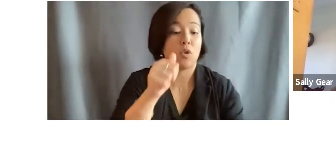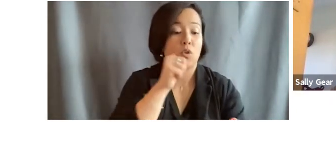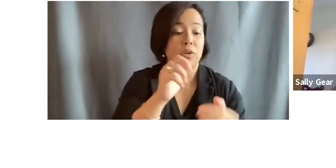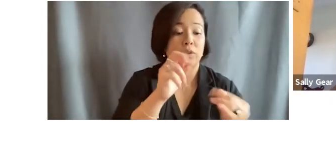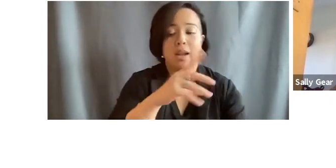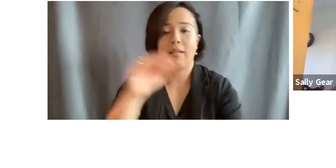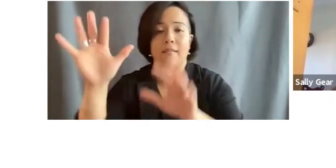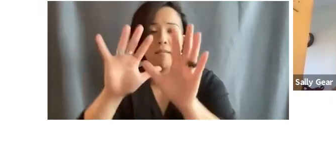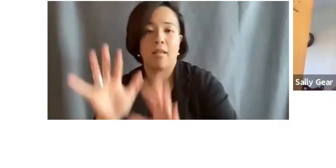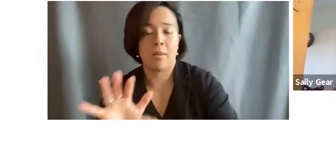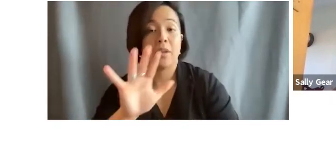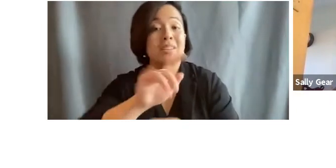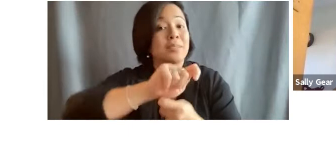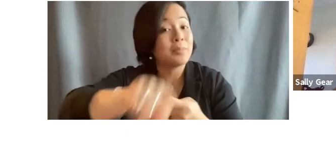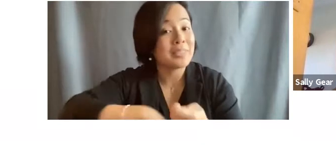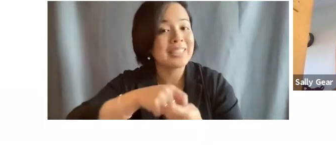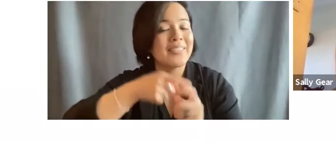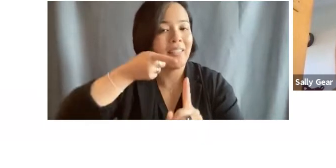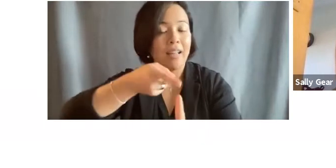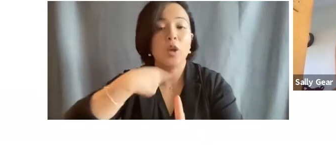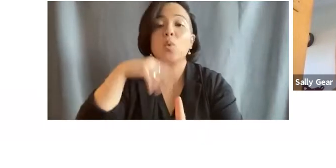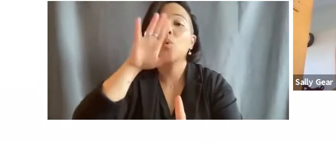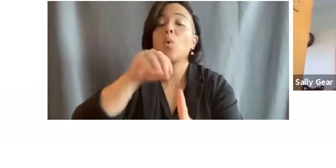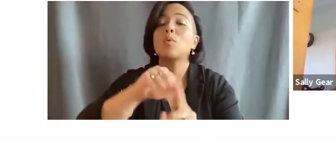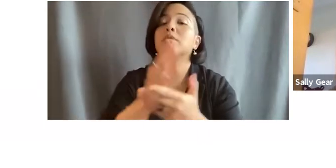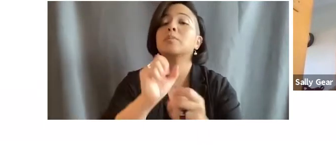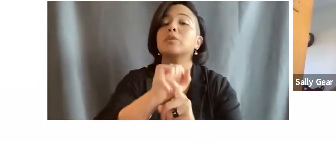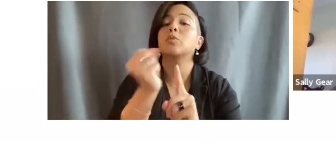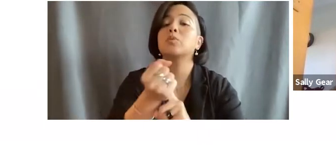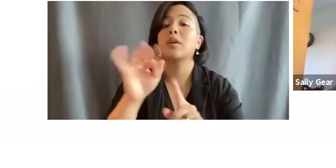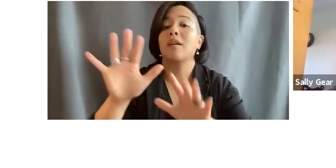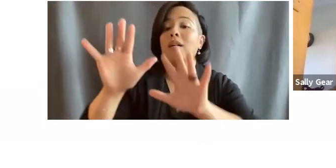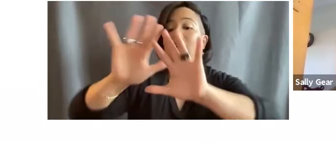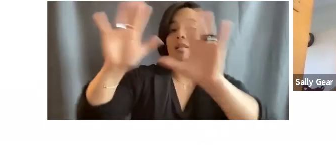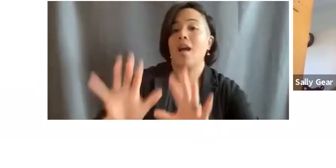as we know in situations of climate disaster, climate-related disaster,